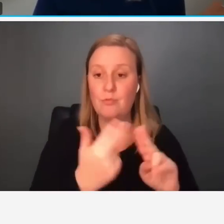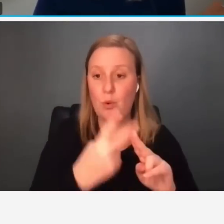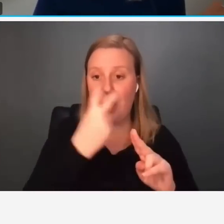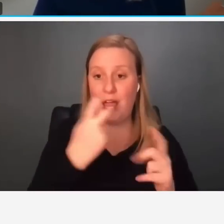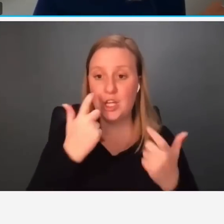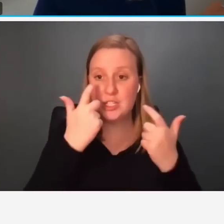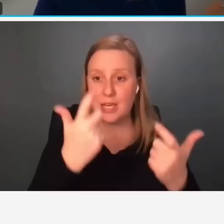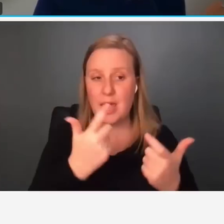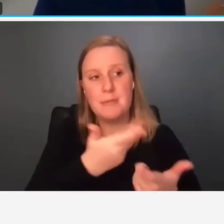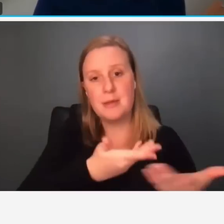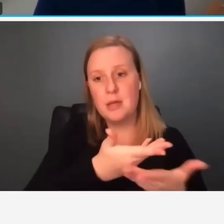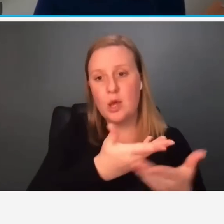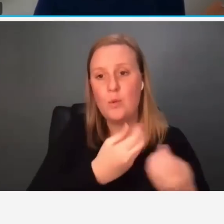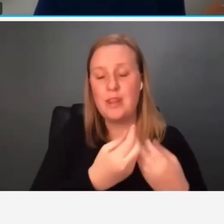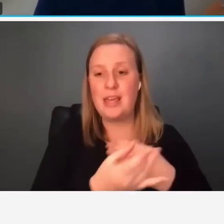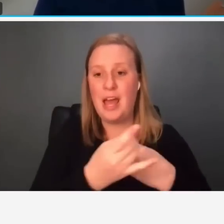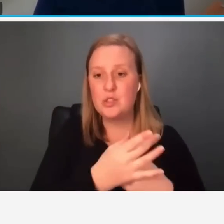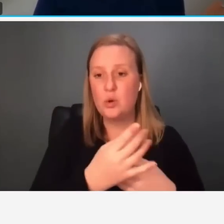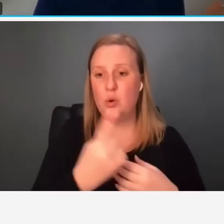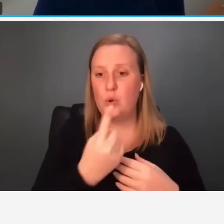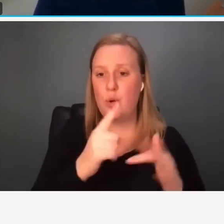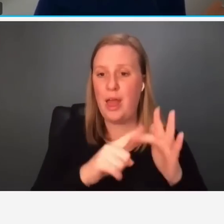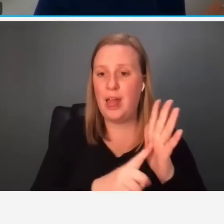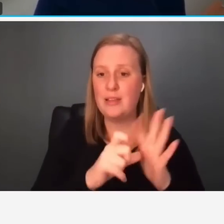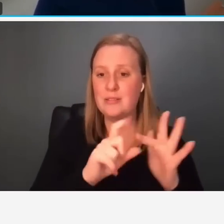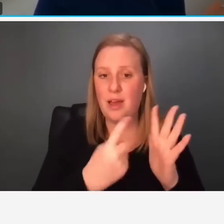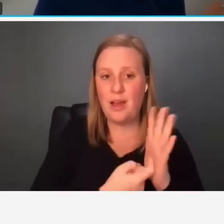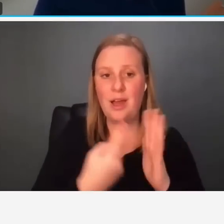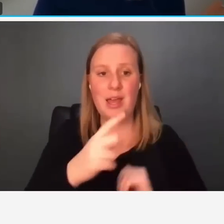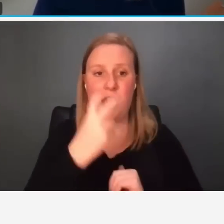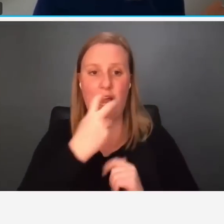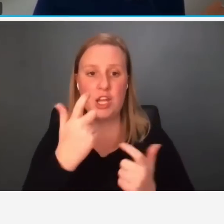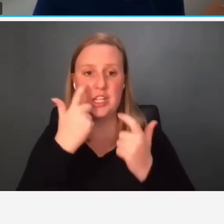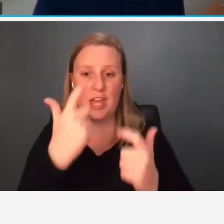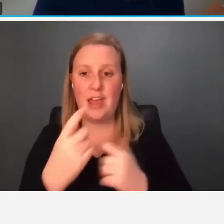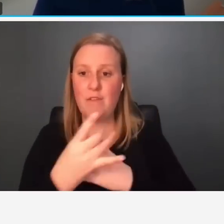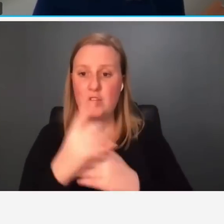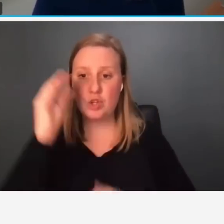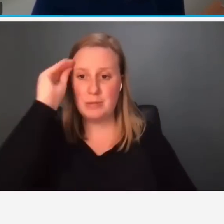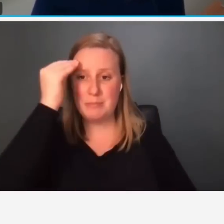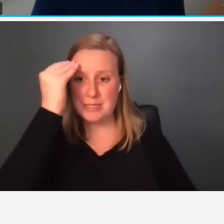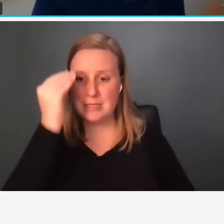Advisory Committee as well as other forums to consult and test components of the legislation.